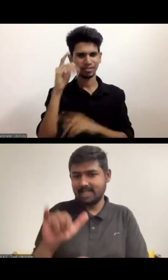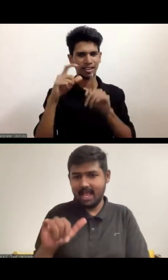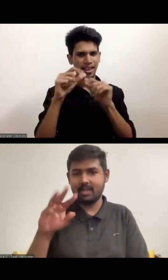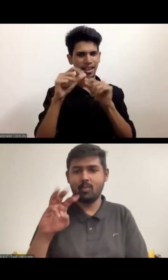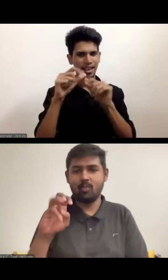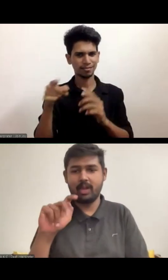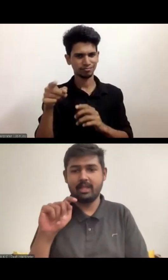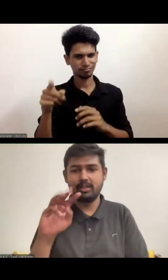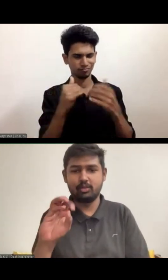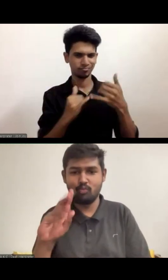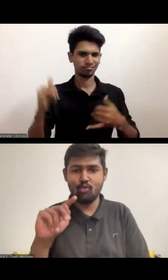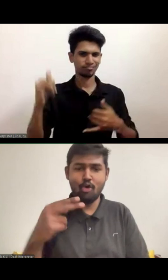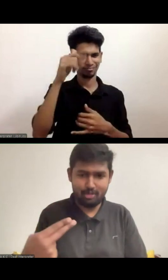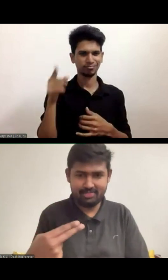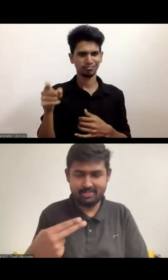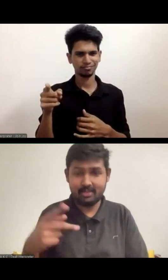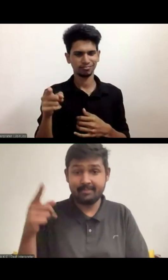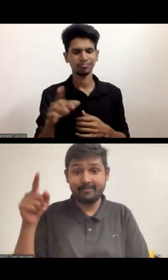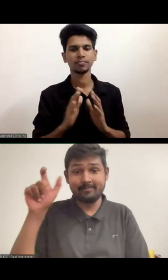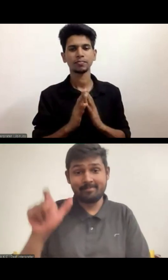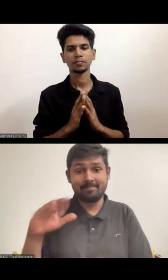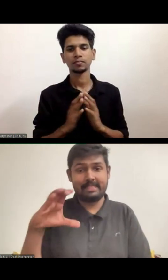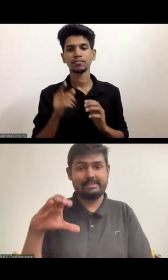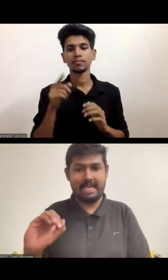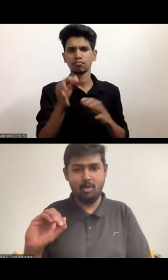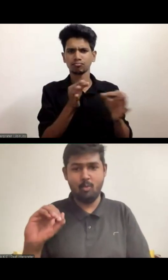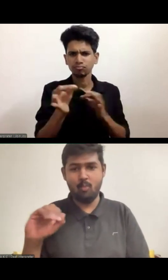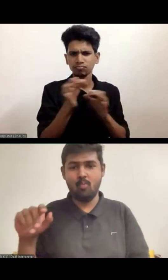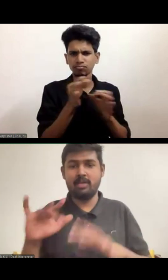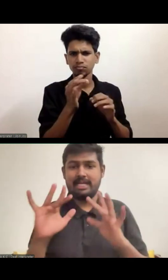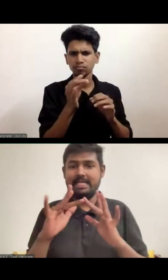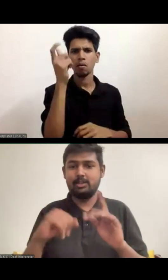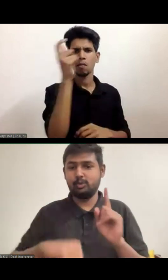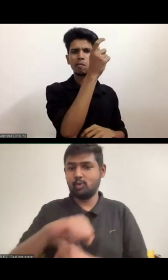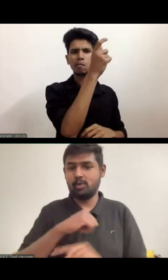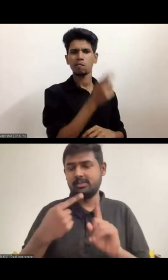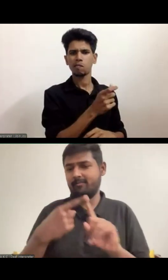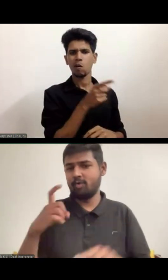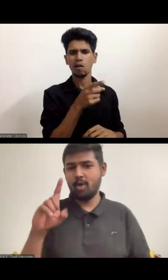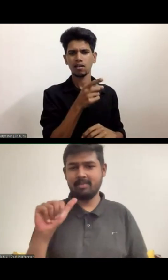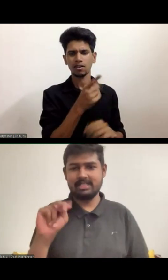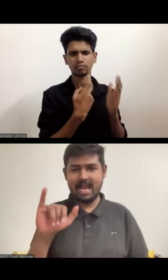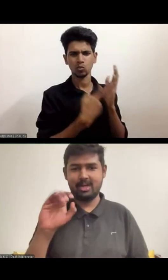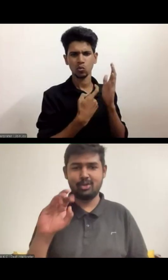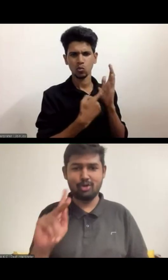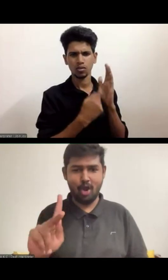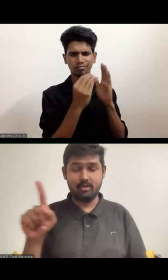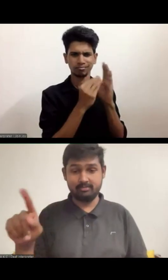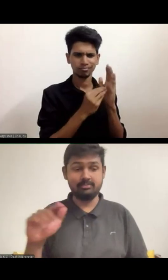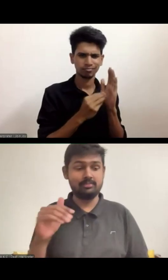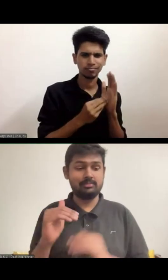They explained the board resolution to formalise accessibility in the Internet Society by building